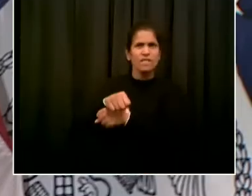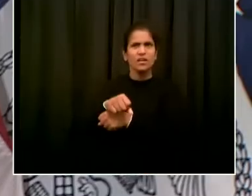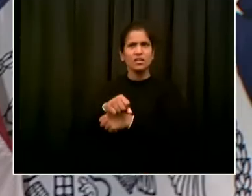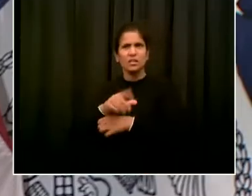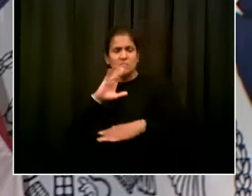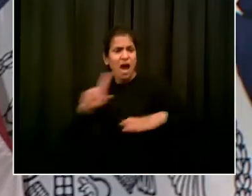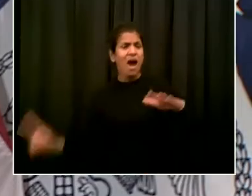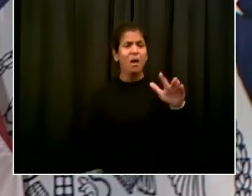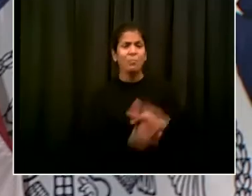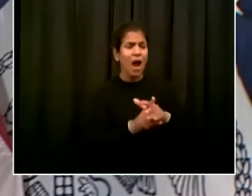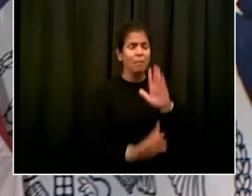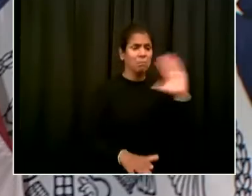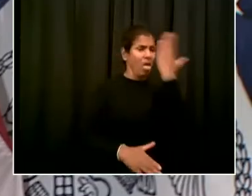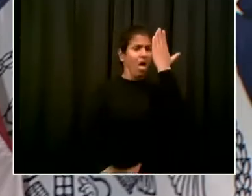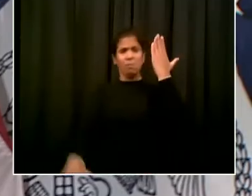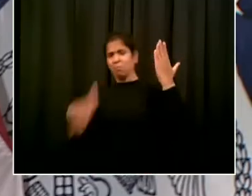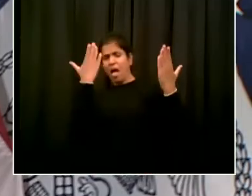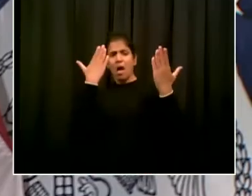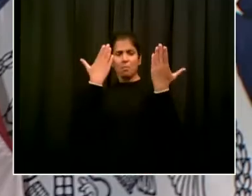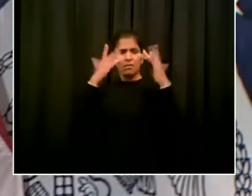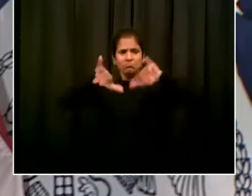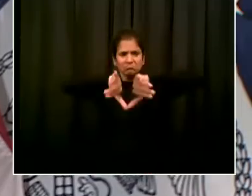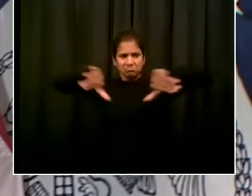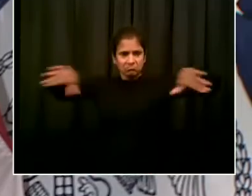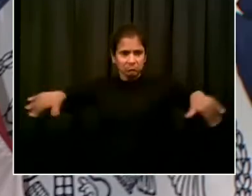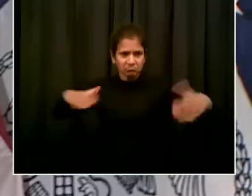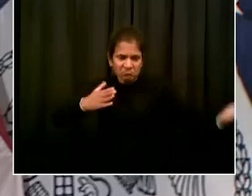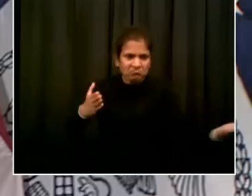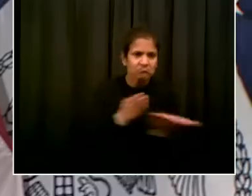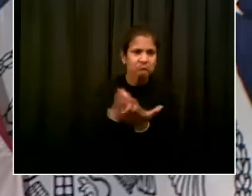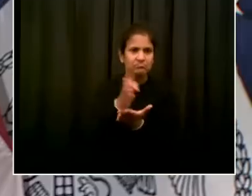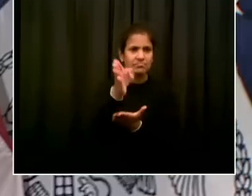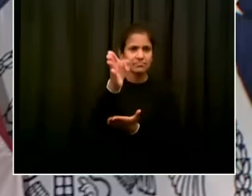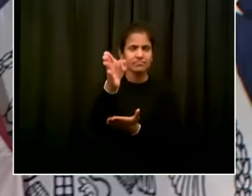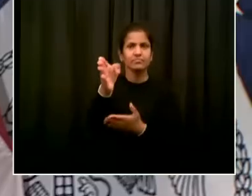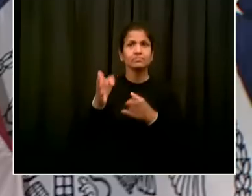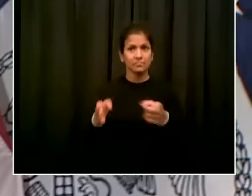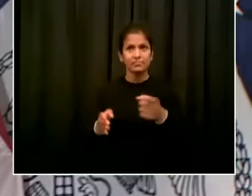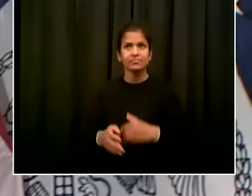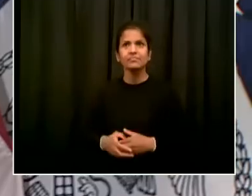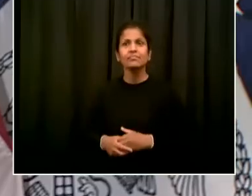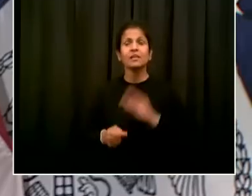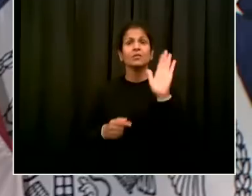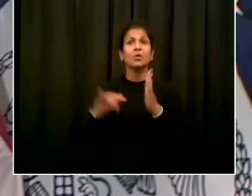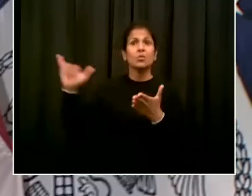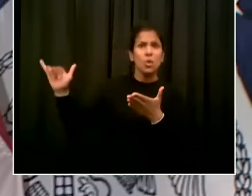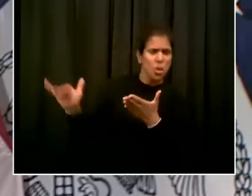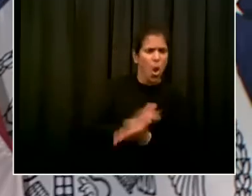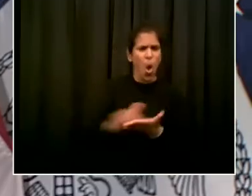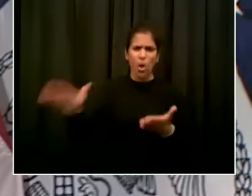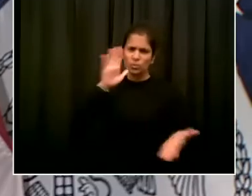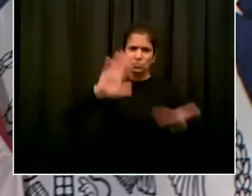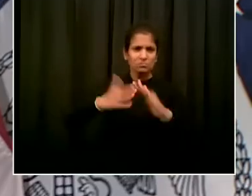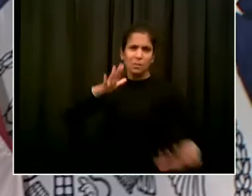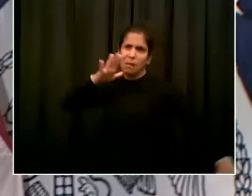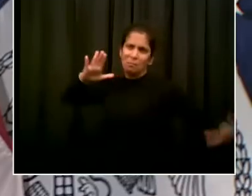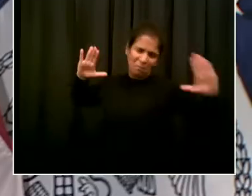IS, IT IS AMAZING HOW PEOPLE